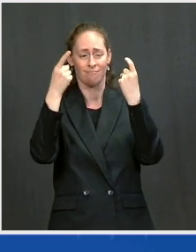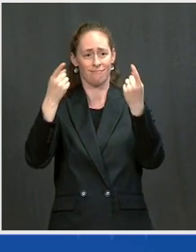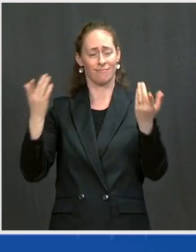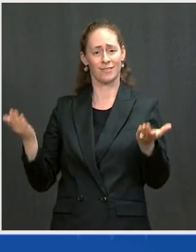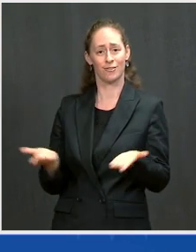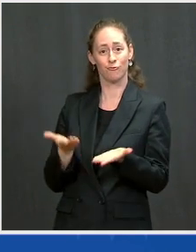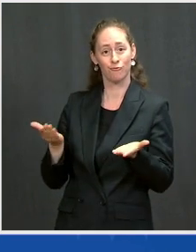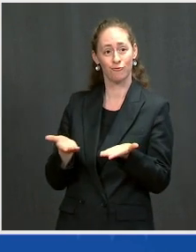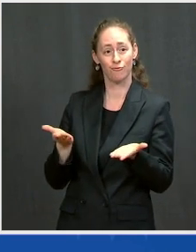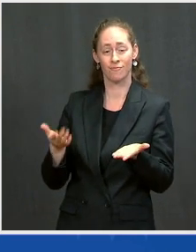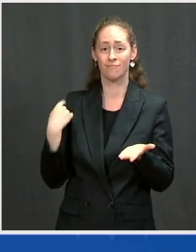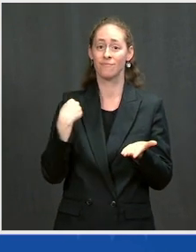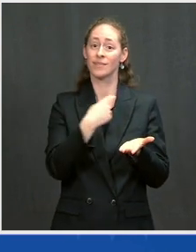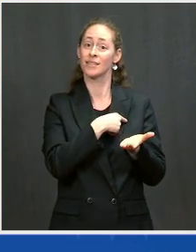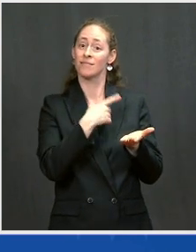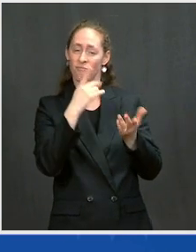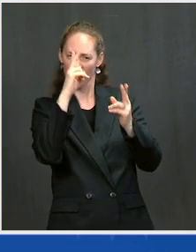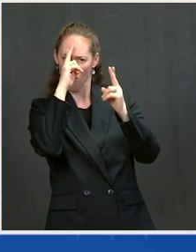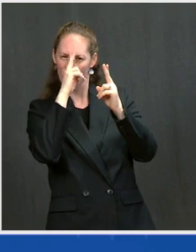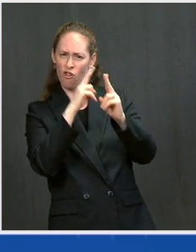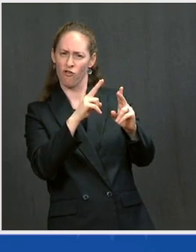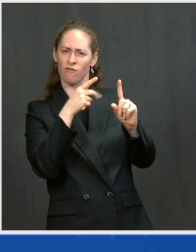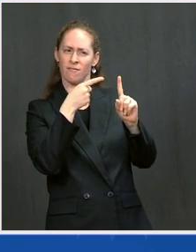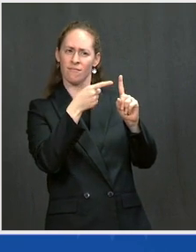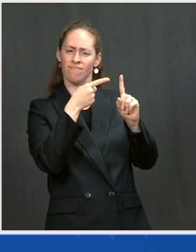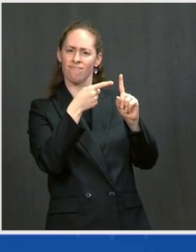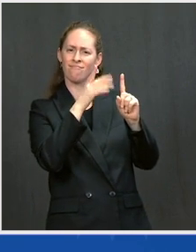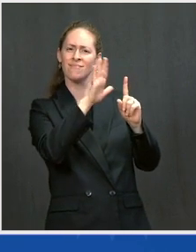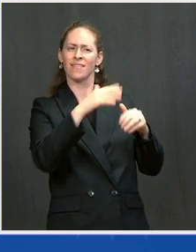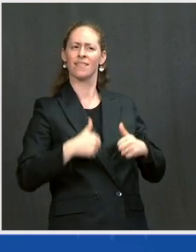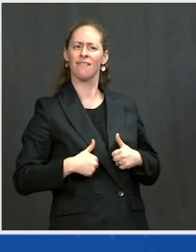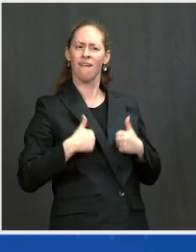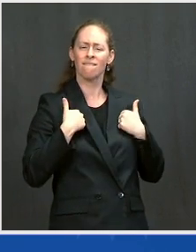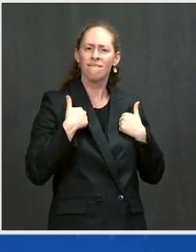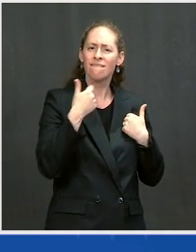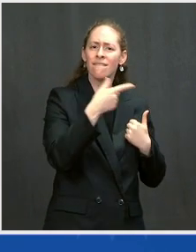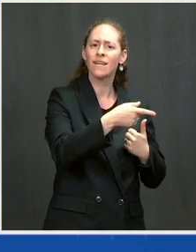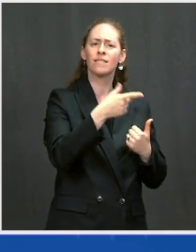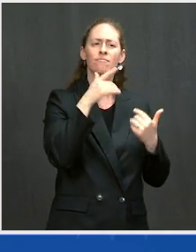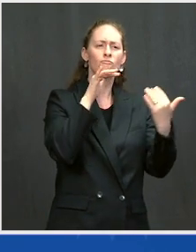a courageous warrior, husband, father and friend who for 70 years